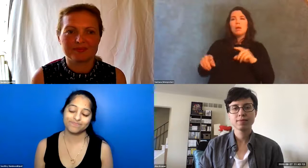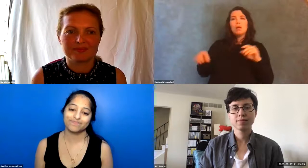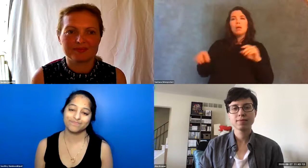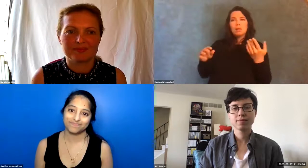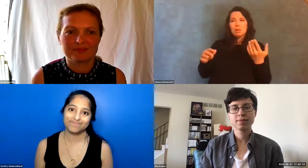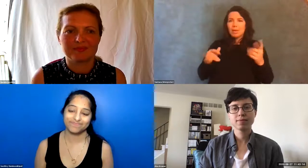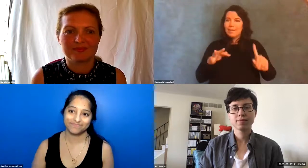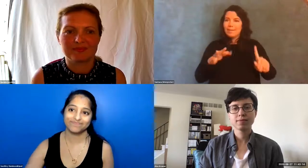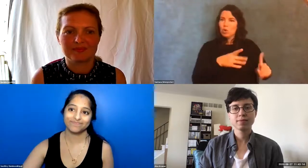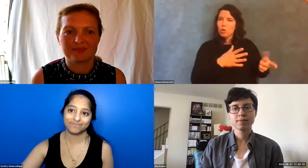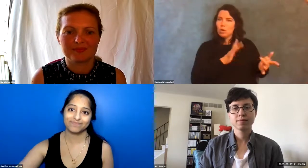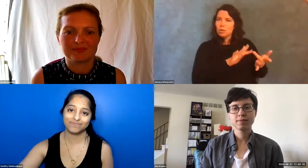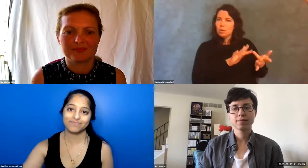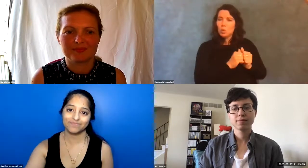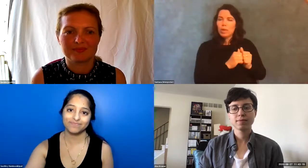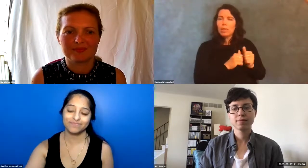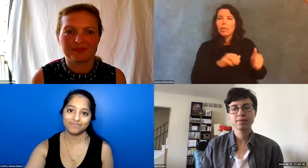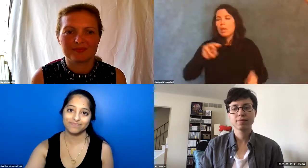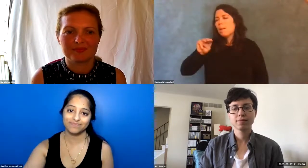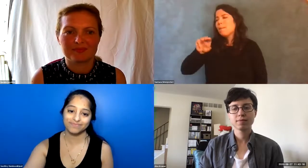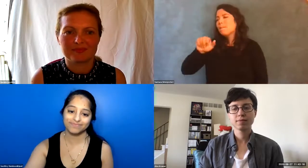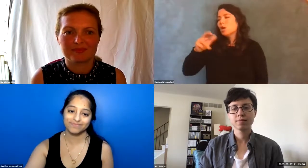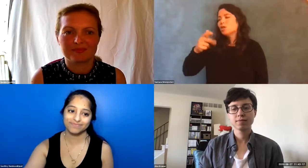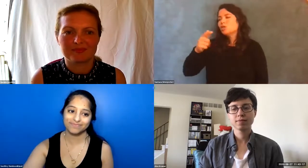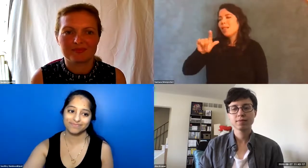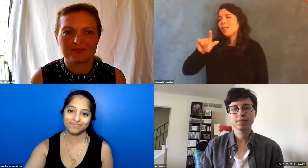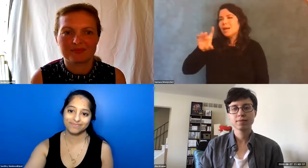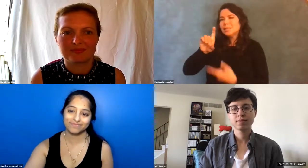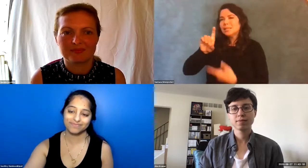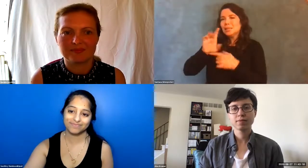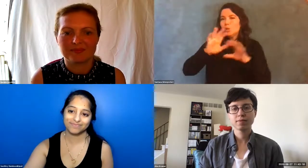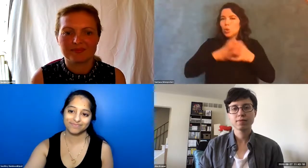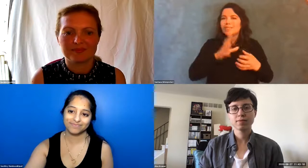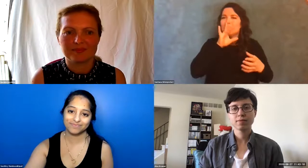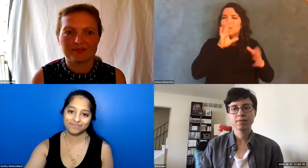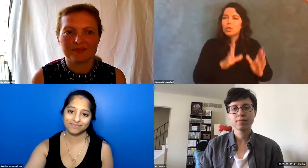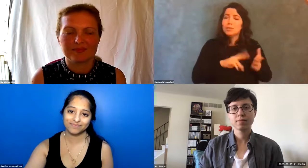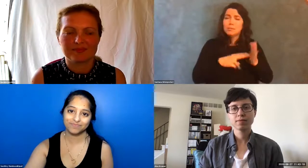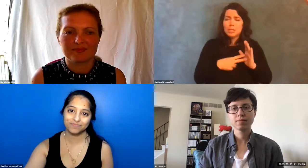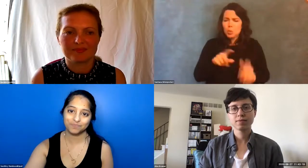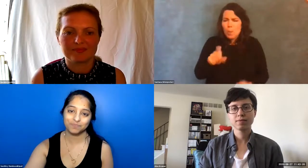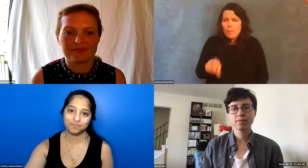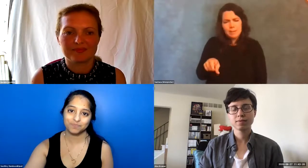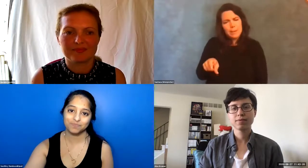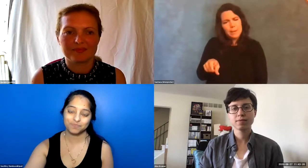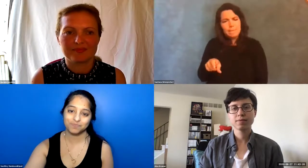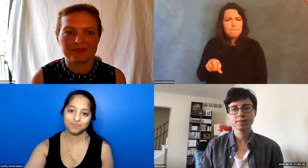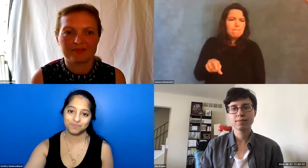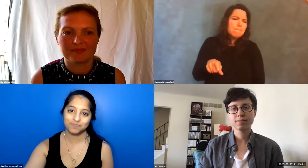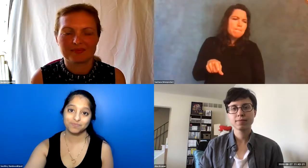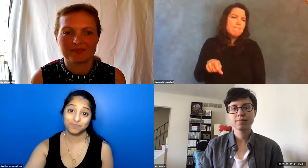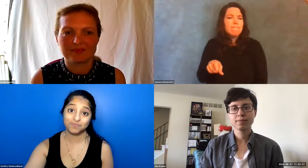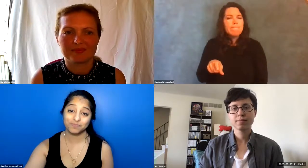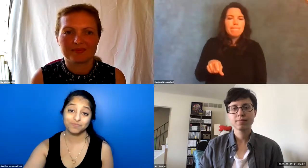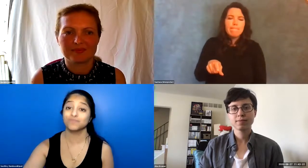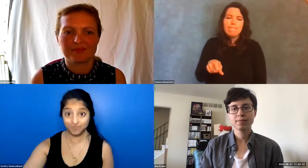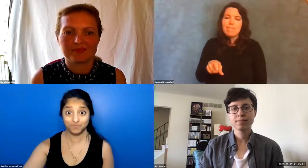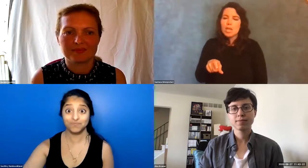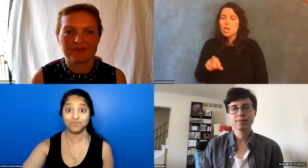I think that you know -- you have to be very mindful of not contributing to a harmful -- sorry